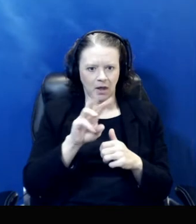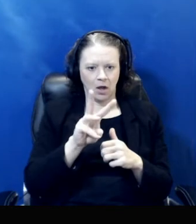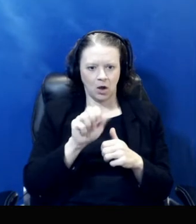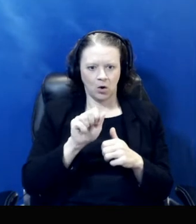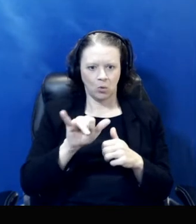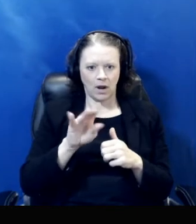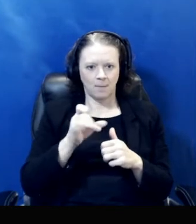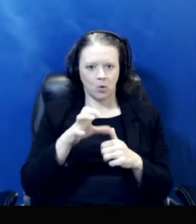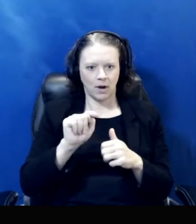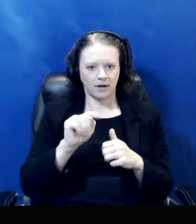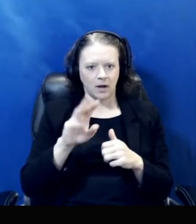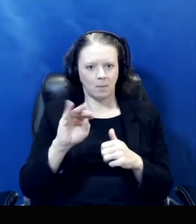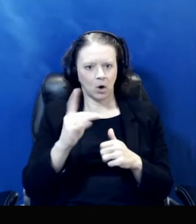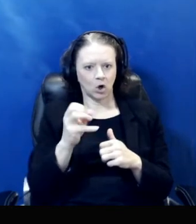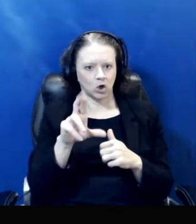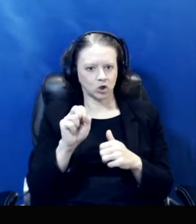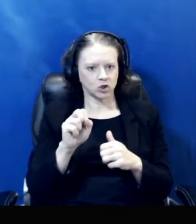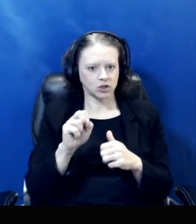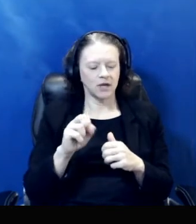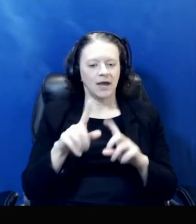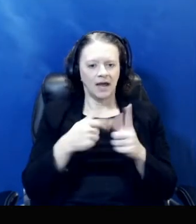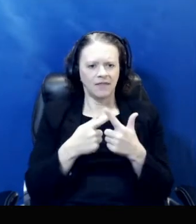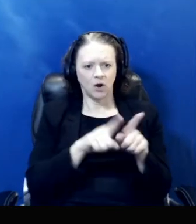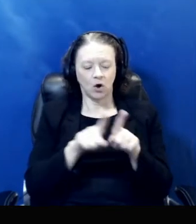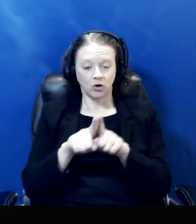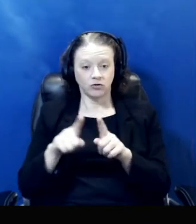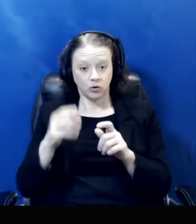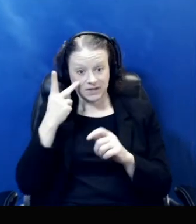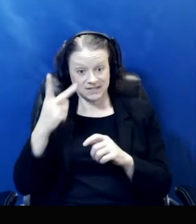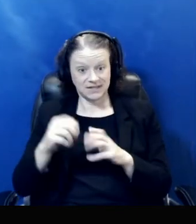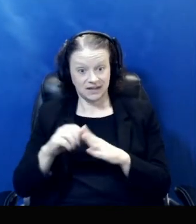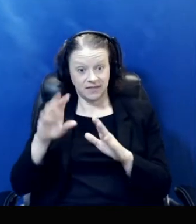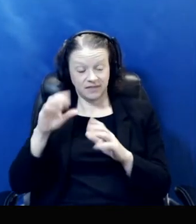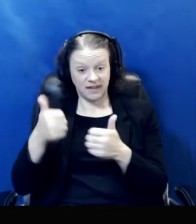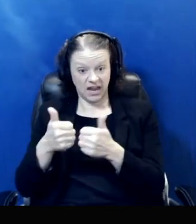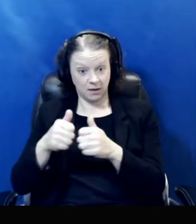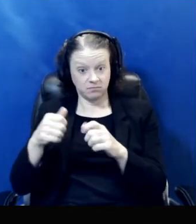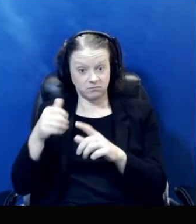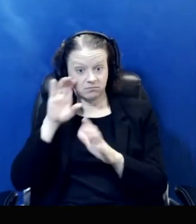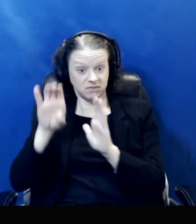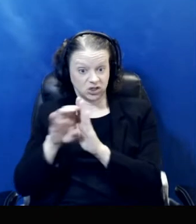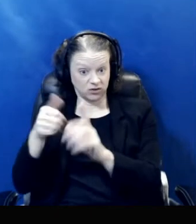markers in the game actually look like. We're hoping that these examples will be very helpful